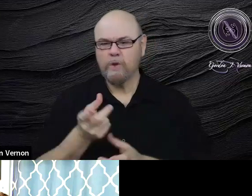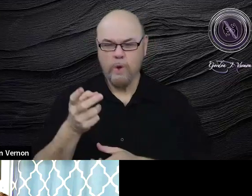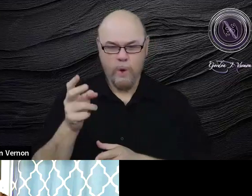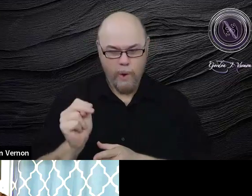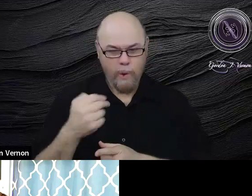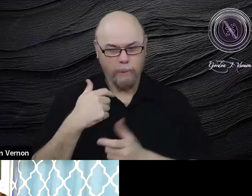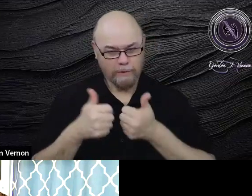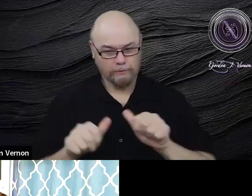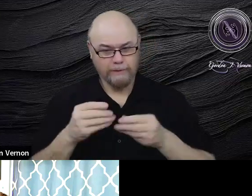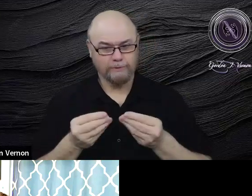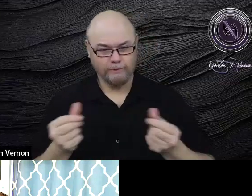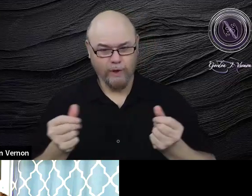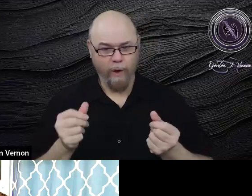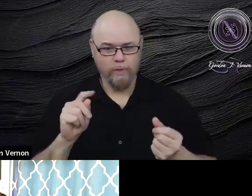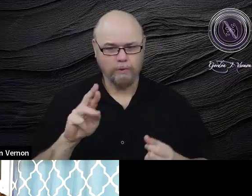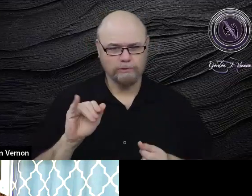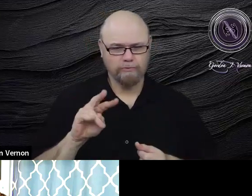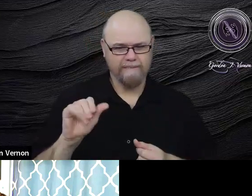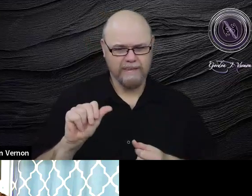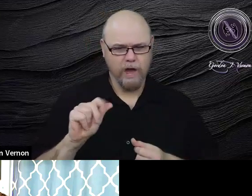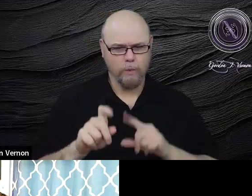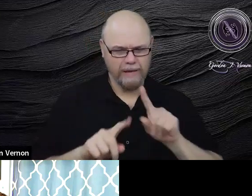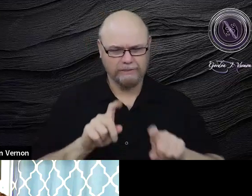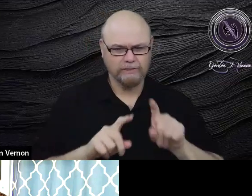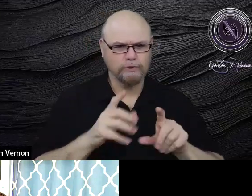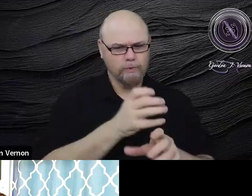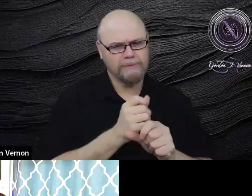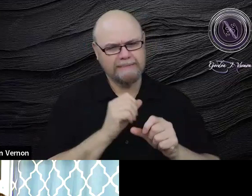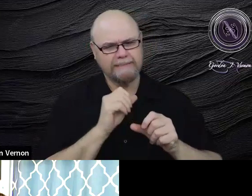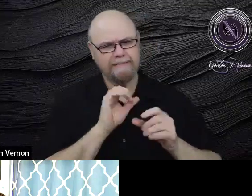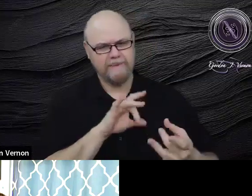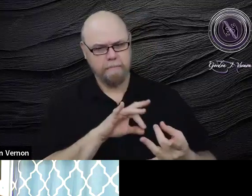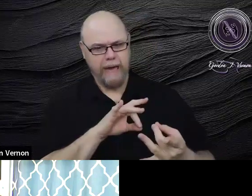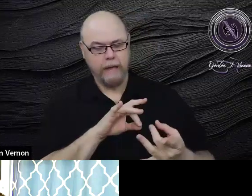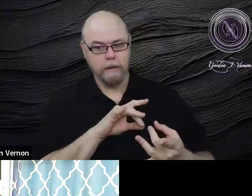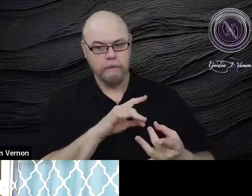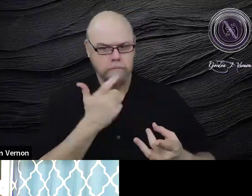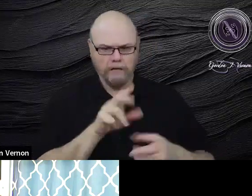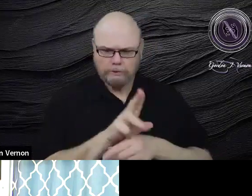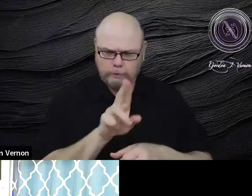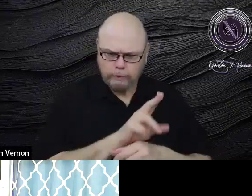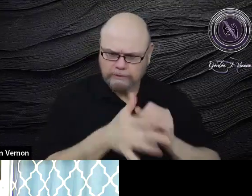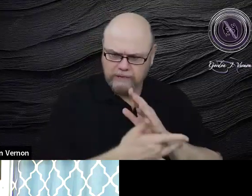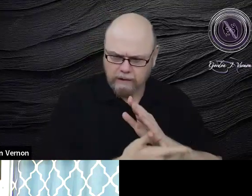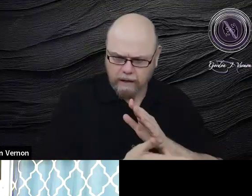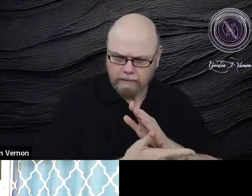versus objective hearing and noise. And it's important to capture these differences